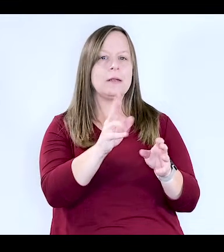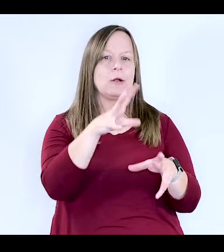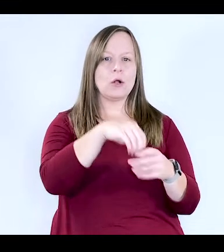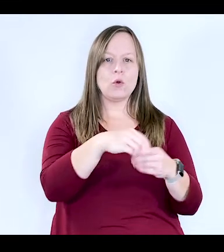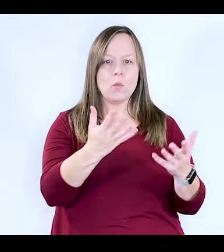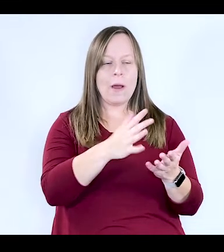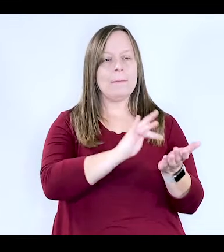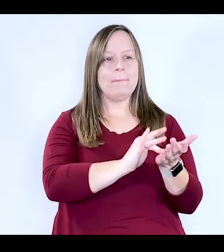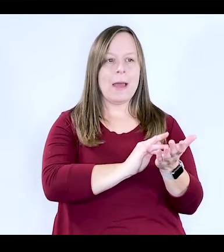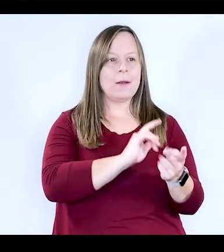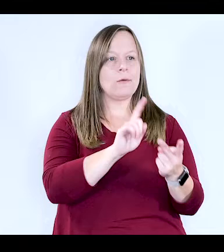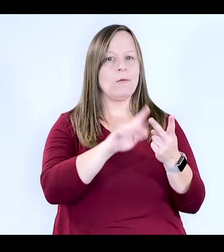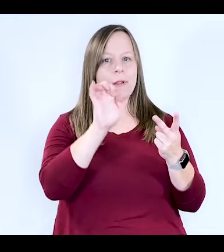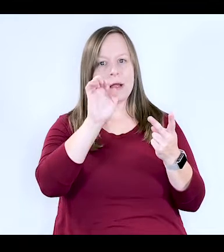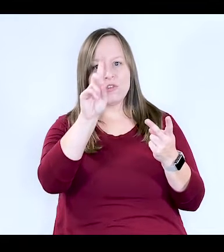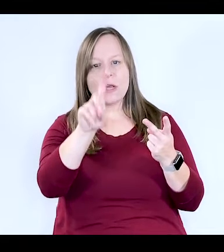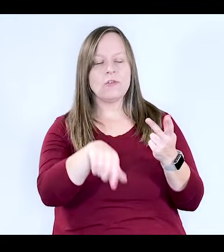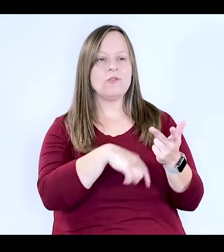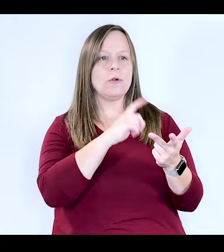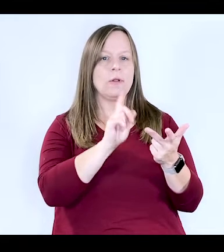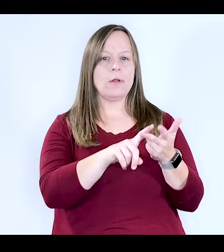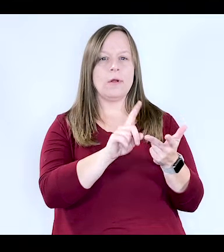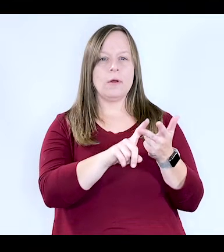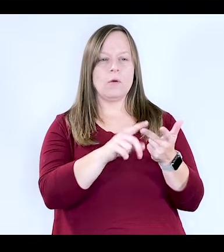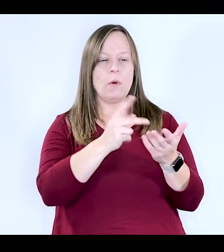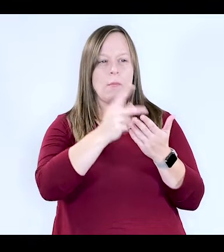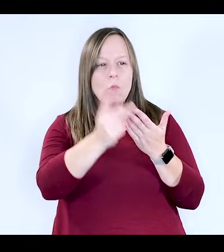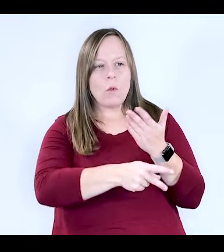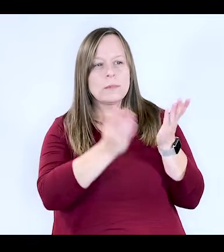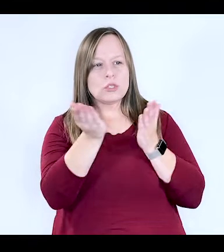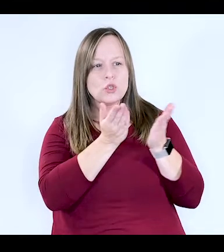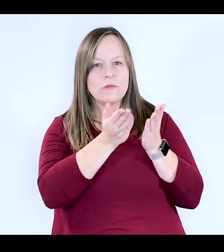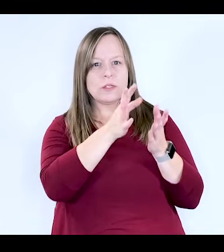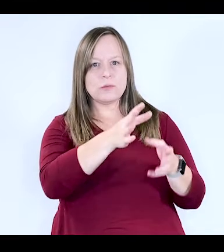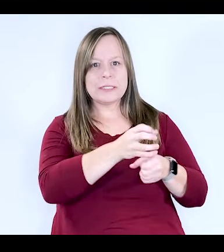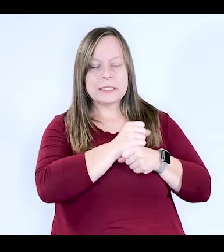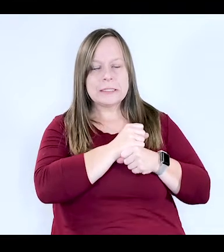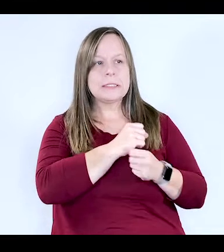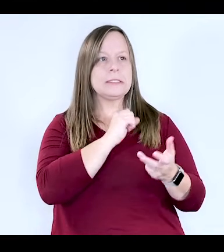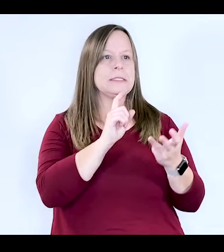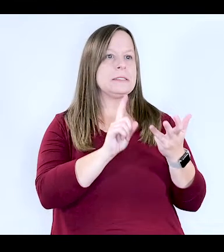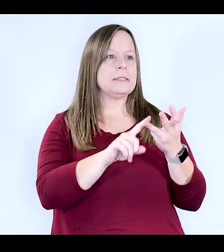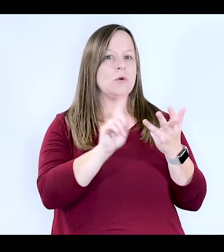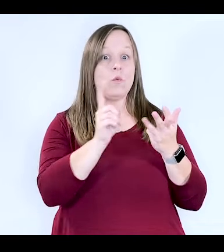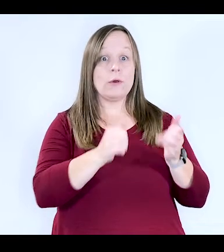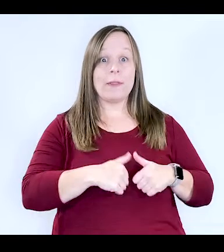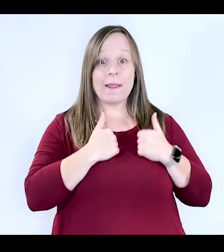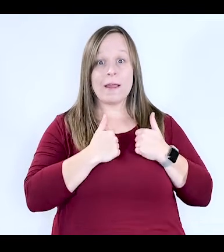include, medical, educational, what programs and services a person receives, where you live,